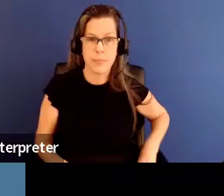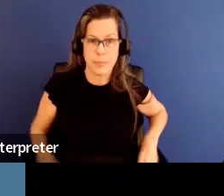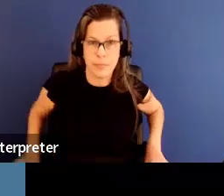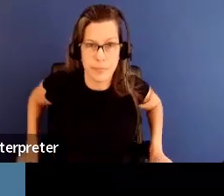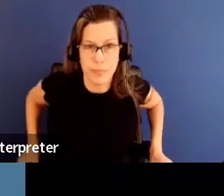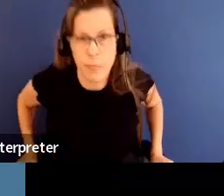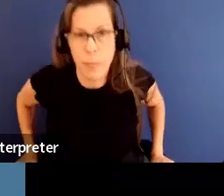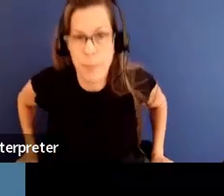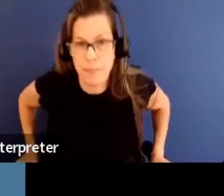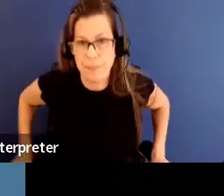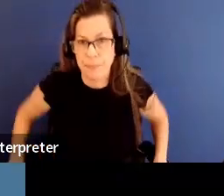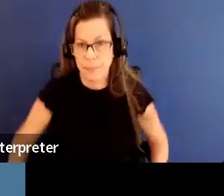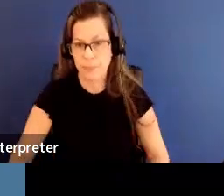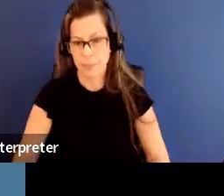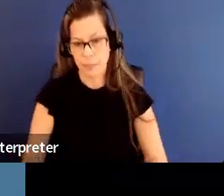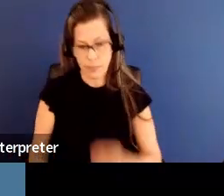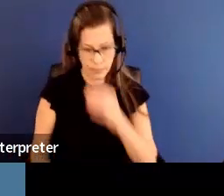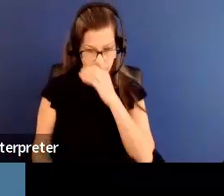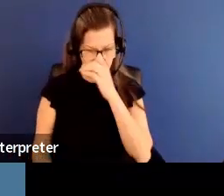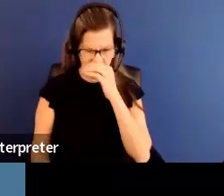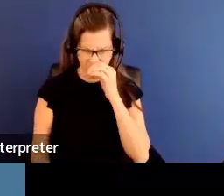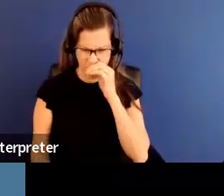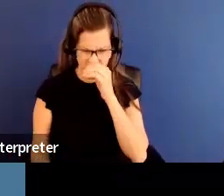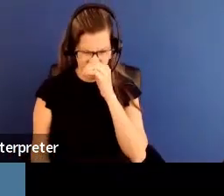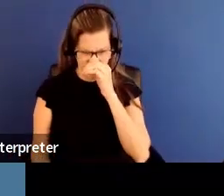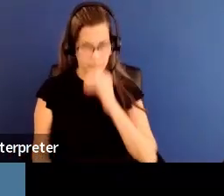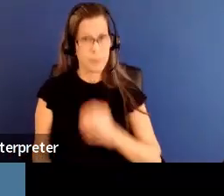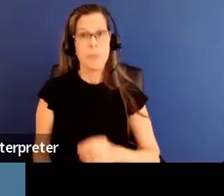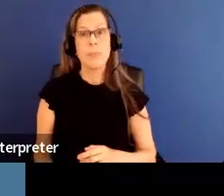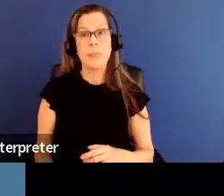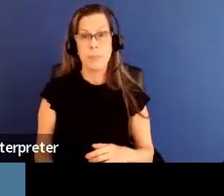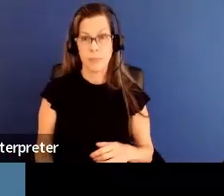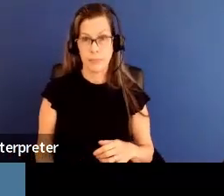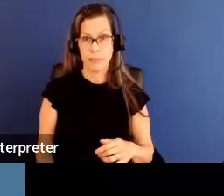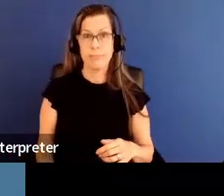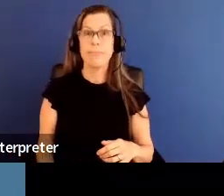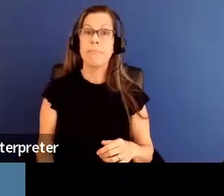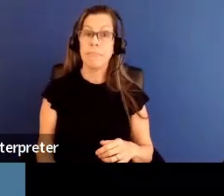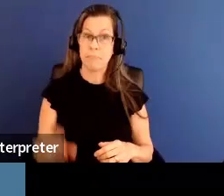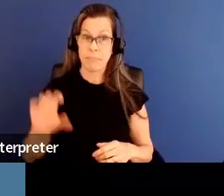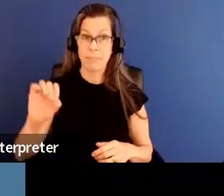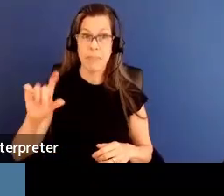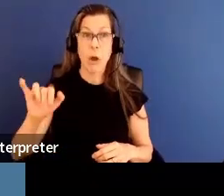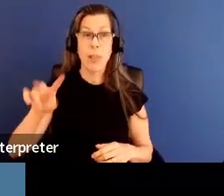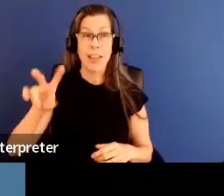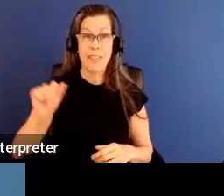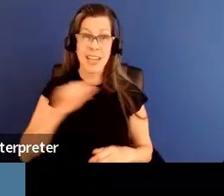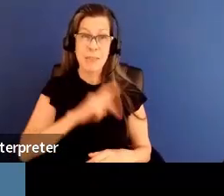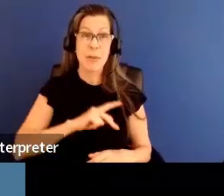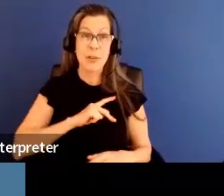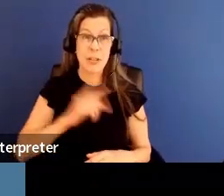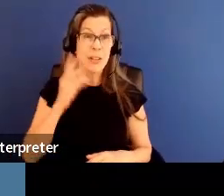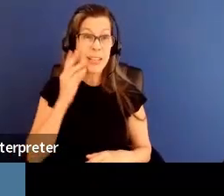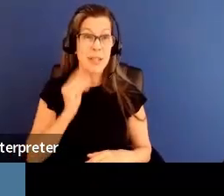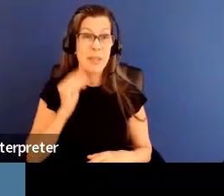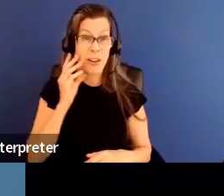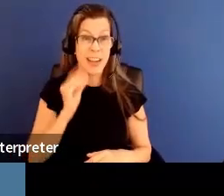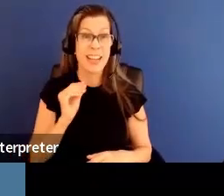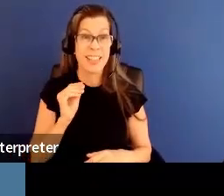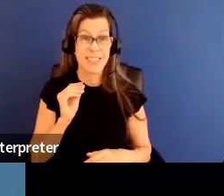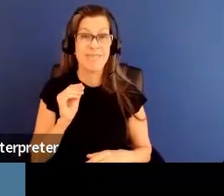And I will paste this in the chat as well. How do medication shortages, insurance denials or prior authorization requirements